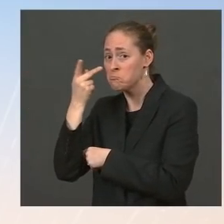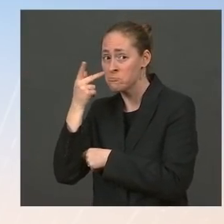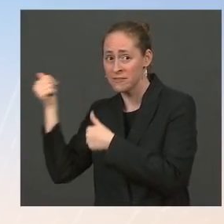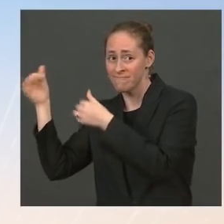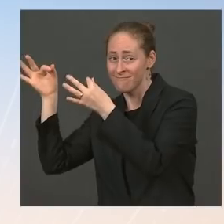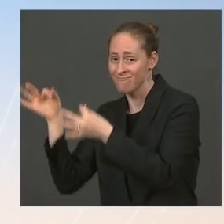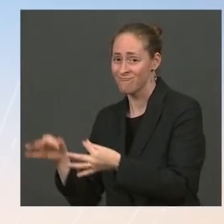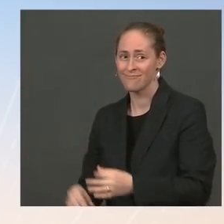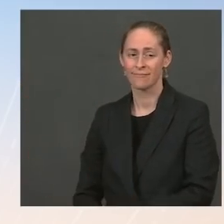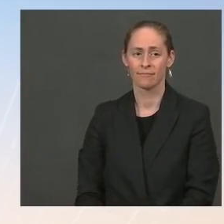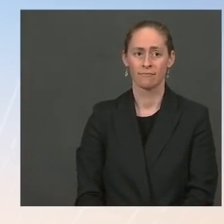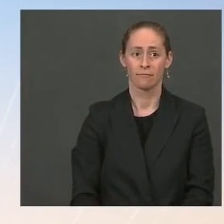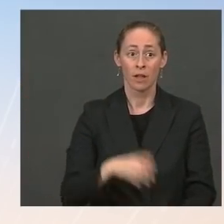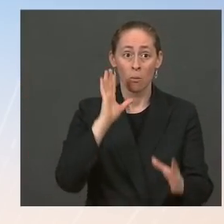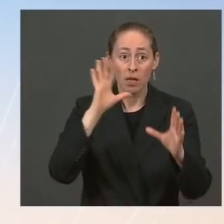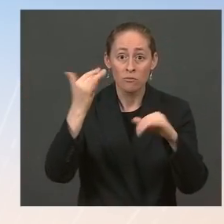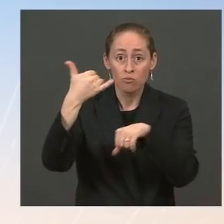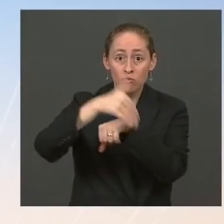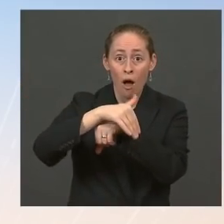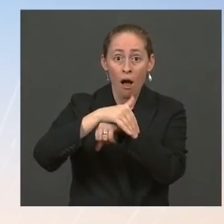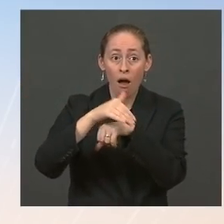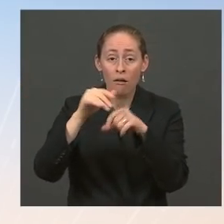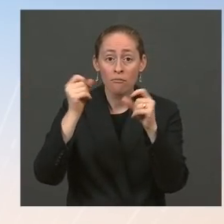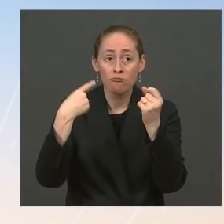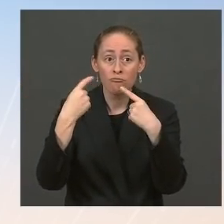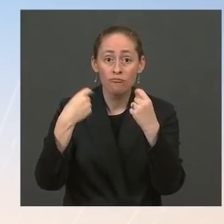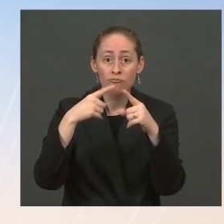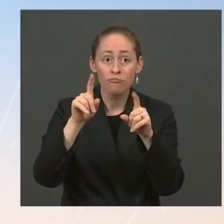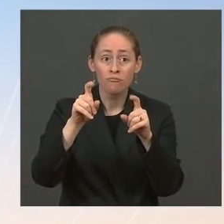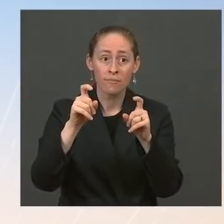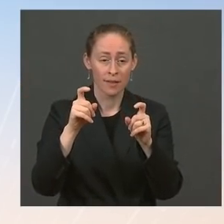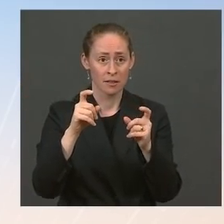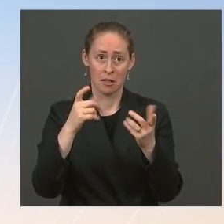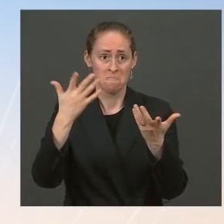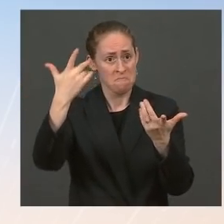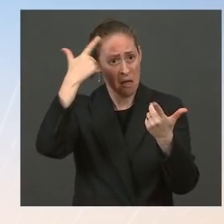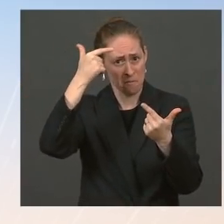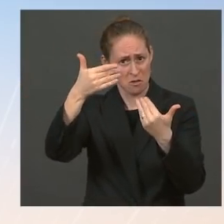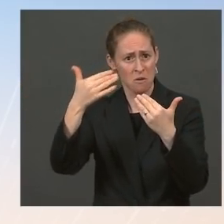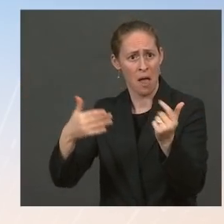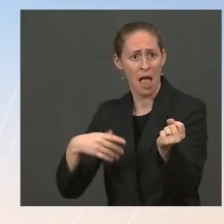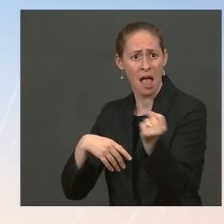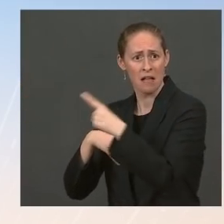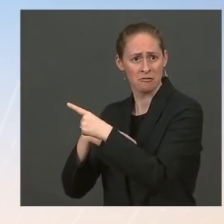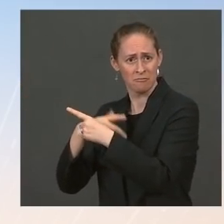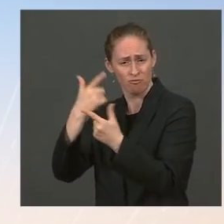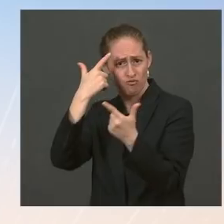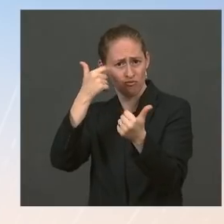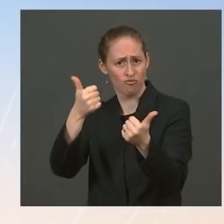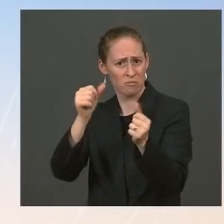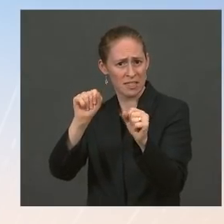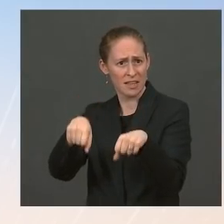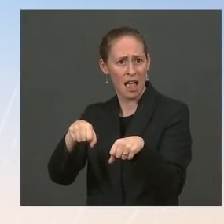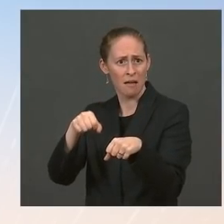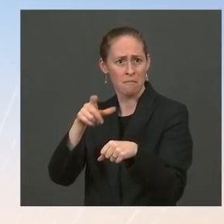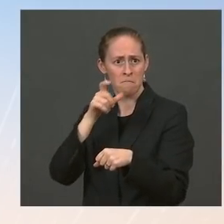Ms. Psaki: I would not expect -- no, but you can take question -- you can ask questions in any format. Right? I don't think you need a formal embroidered chair for it,